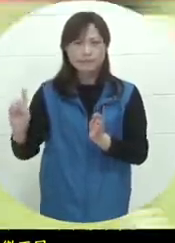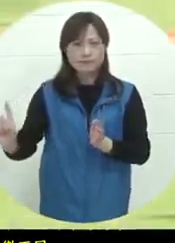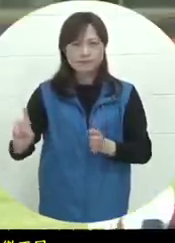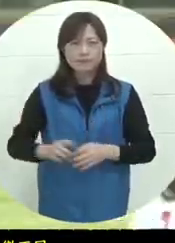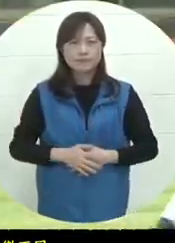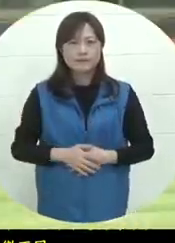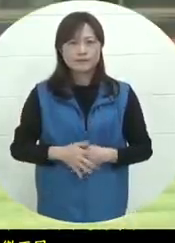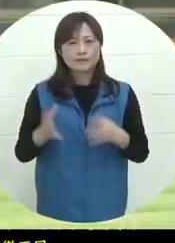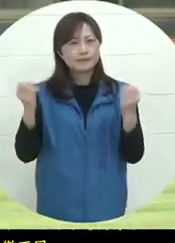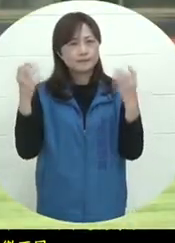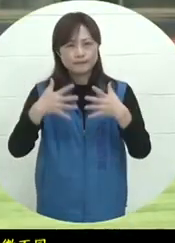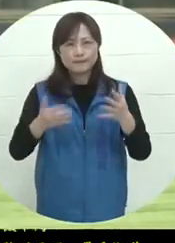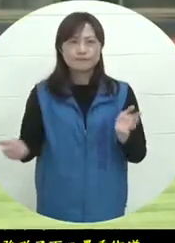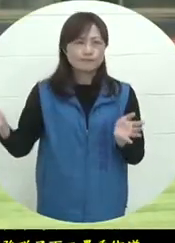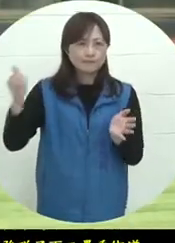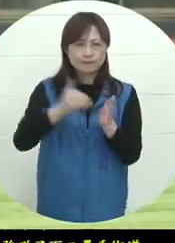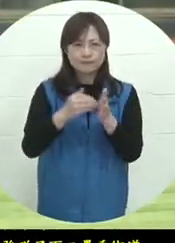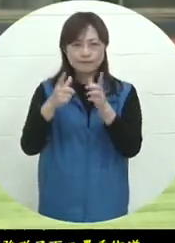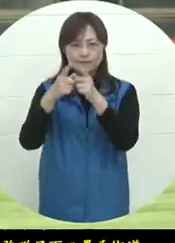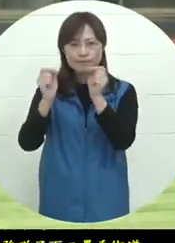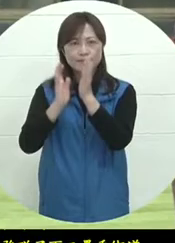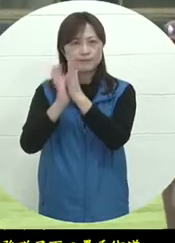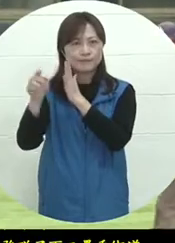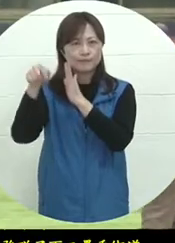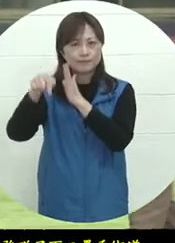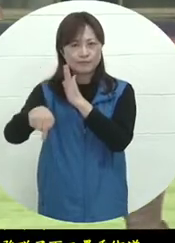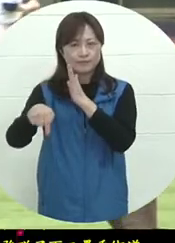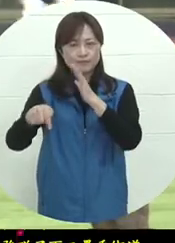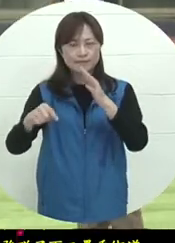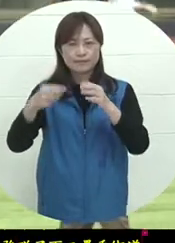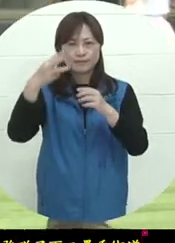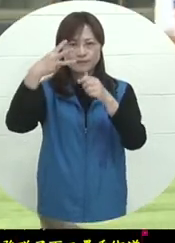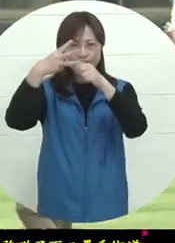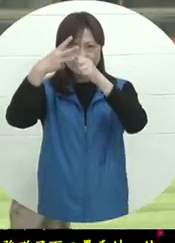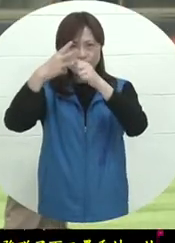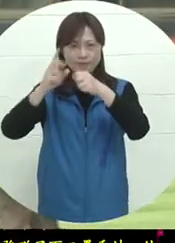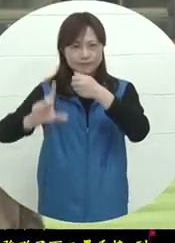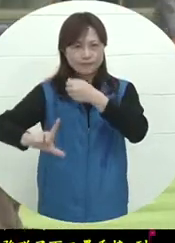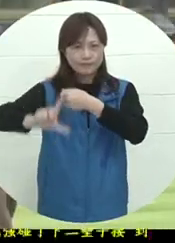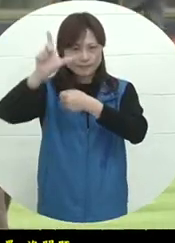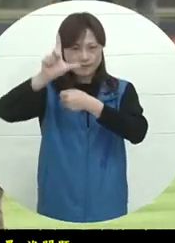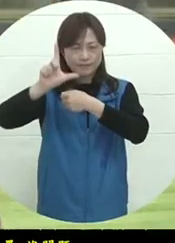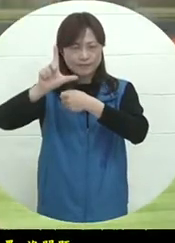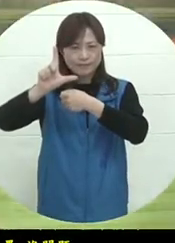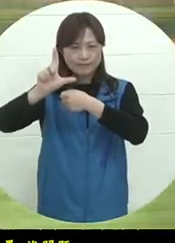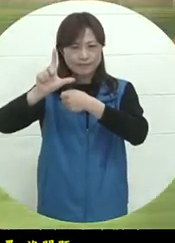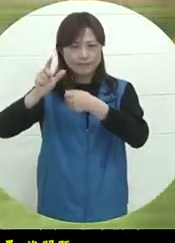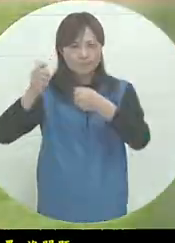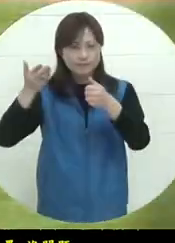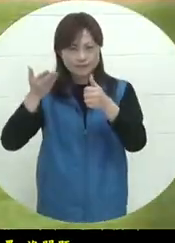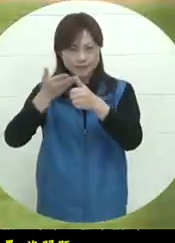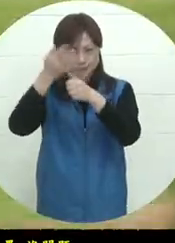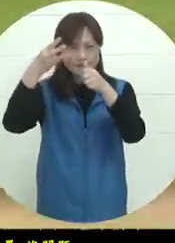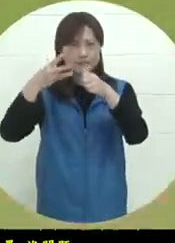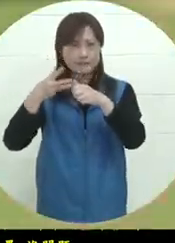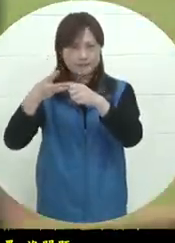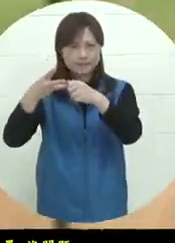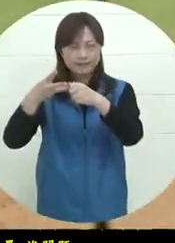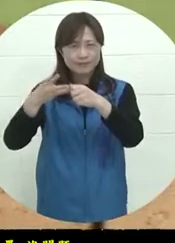the Japanese team finally caught the third out in this half of the inning. However,